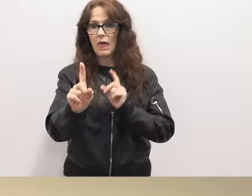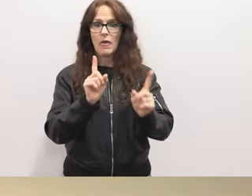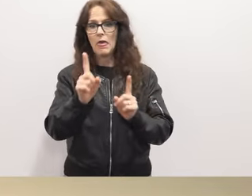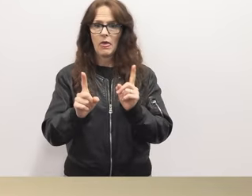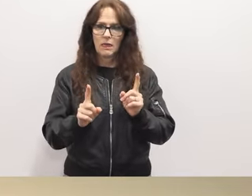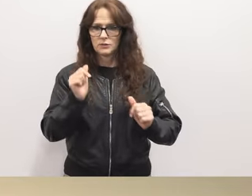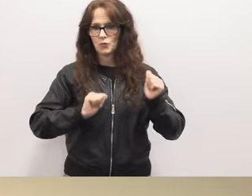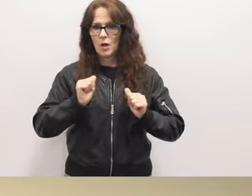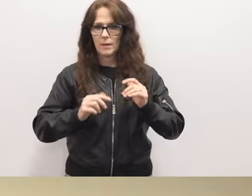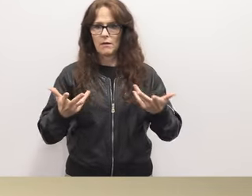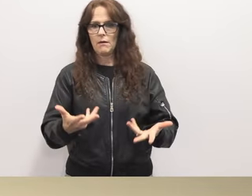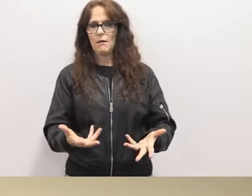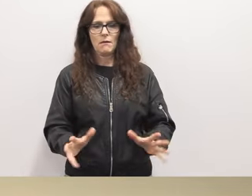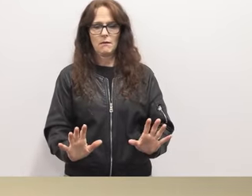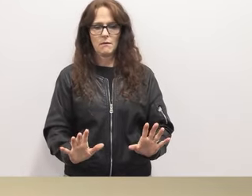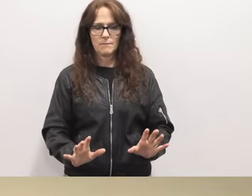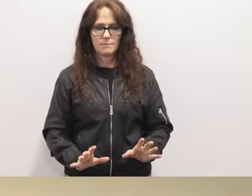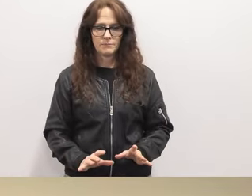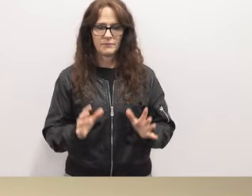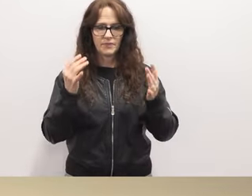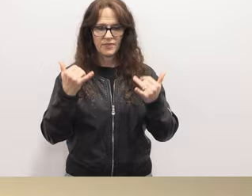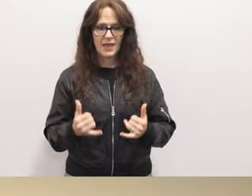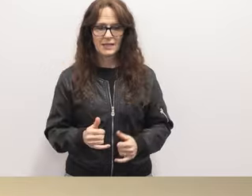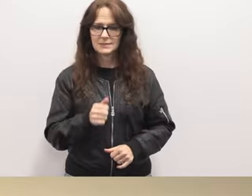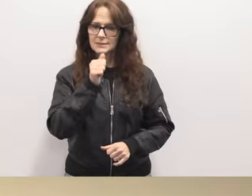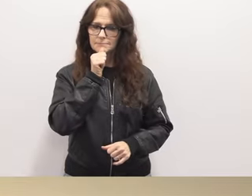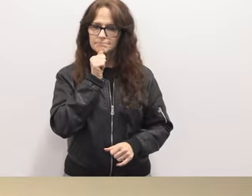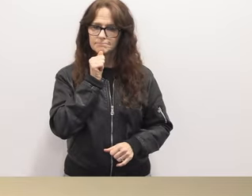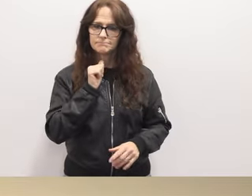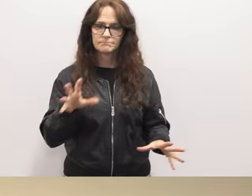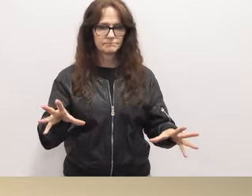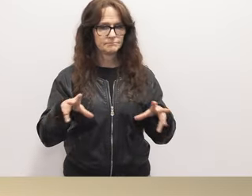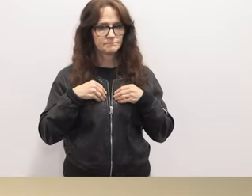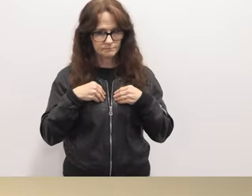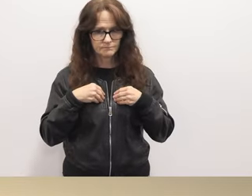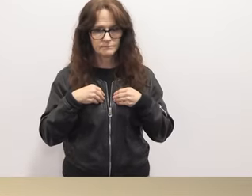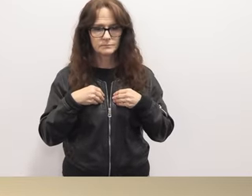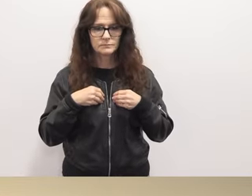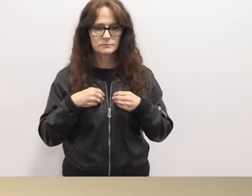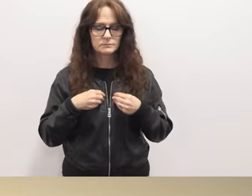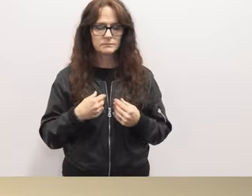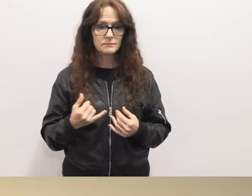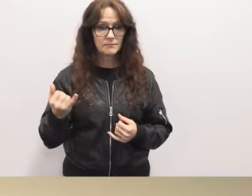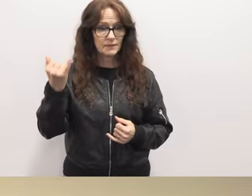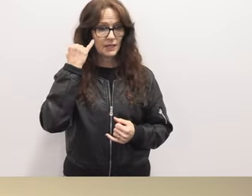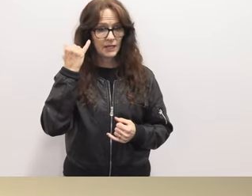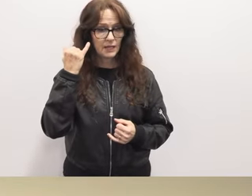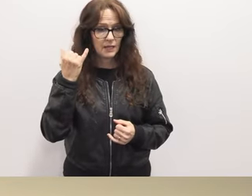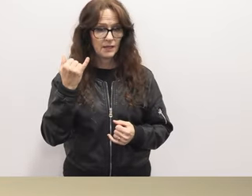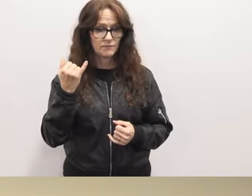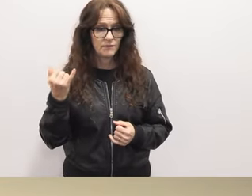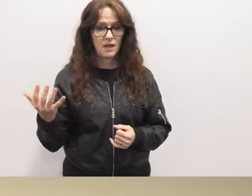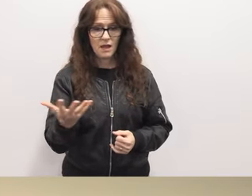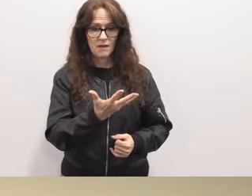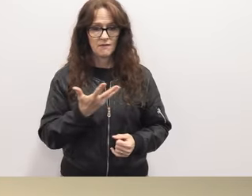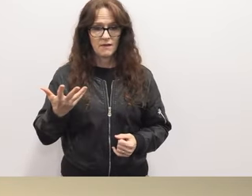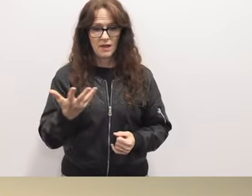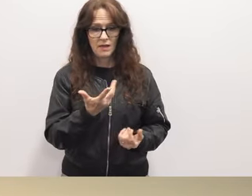coming to me looking for drama. That is the discipline that you will have to adopt if for some reason you find yourselves not all five gigs in the same thing.